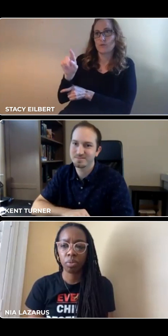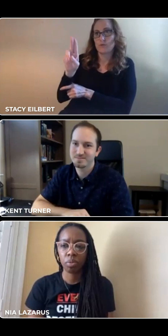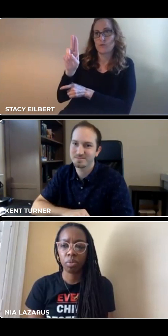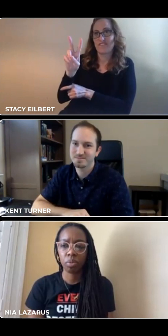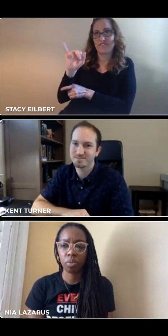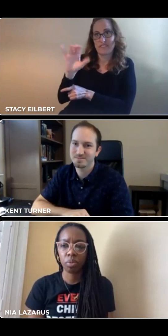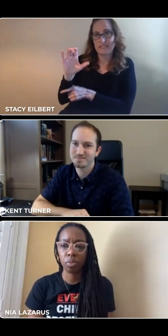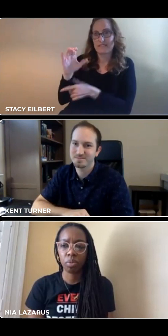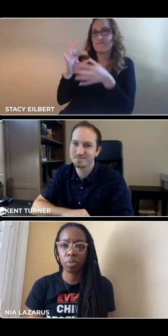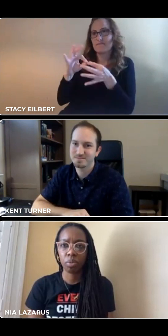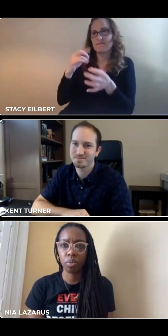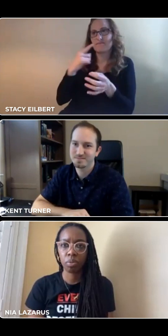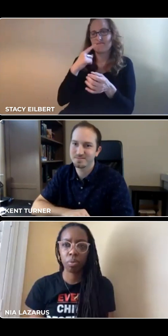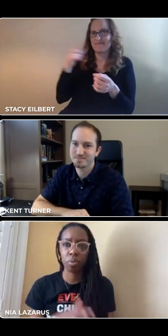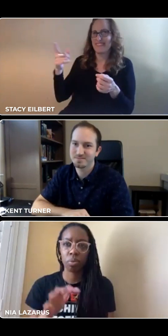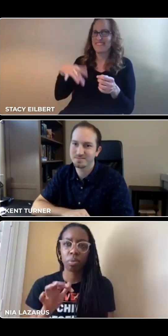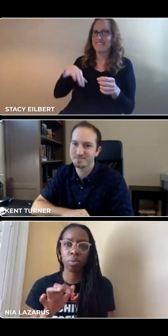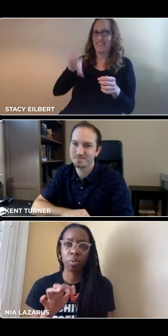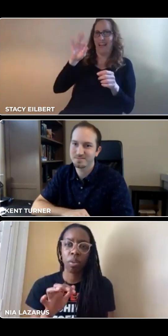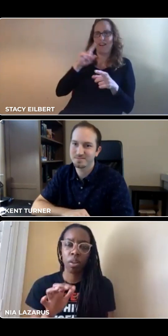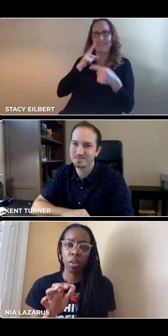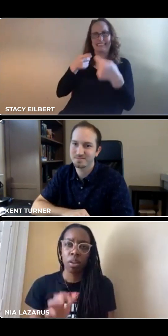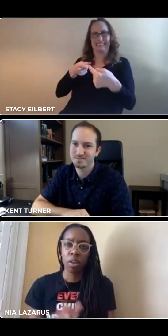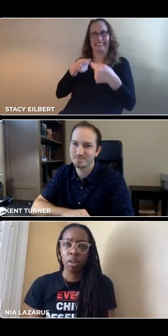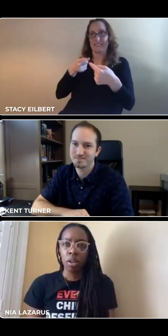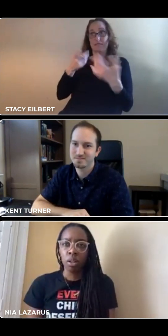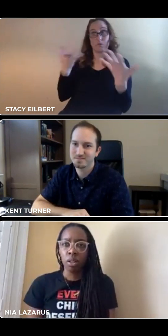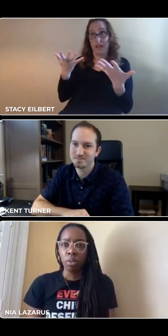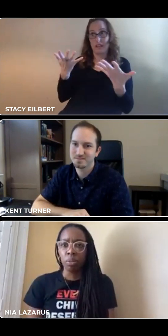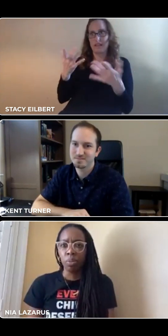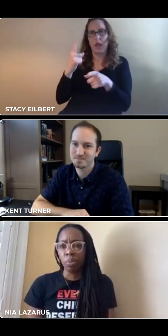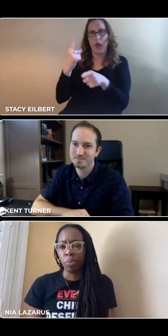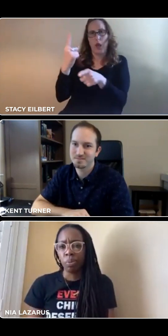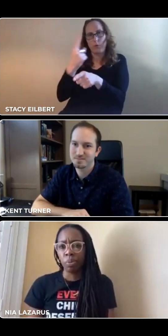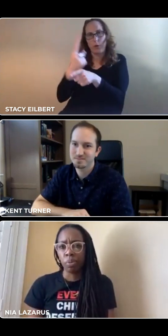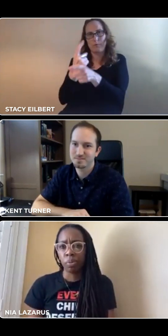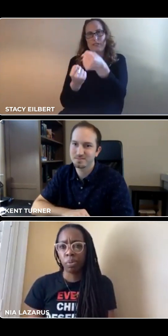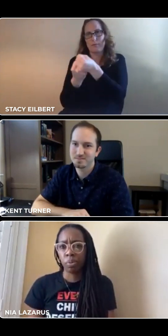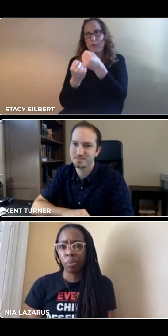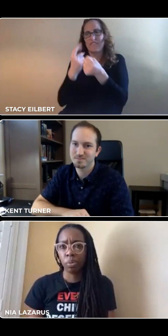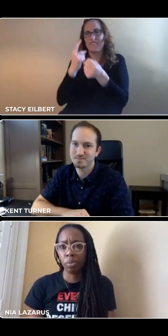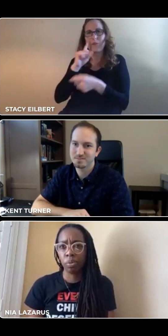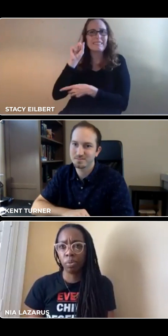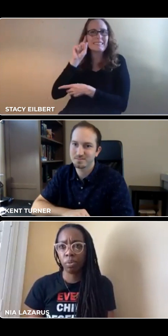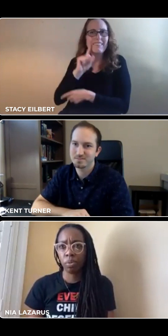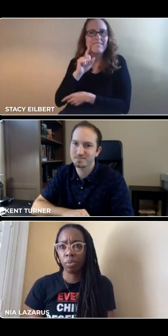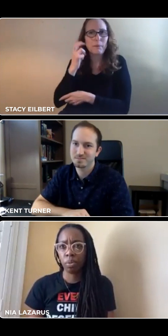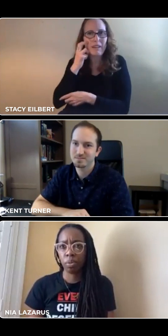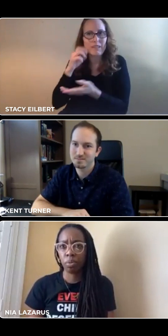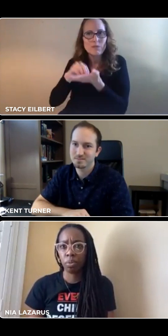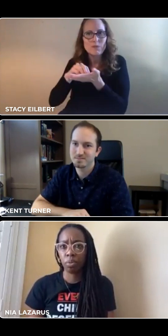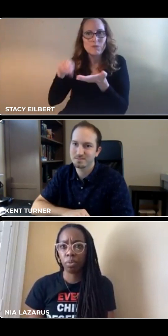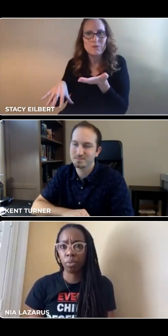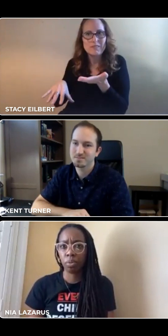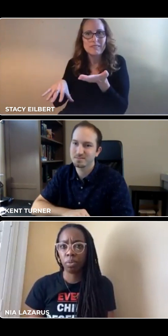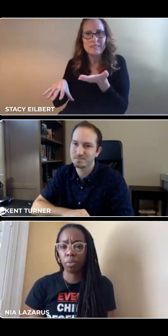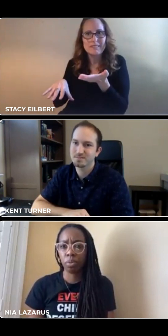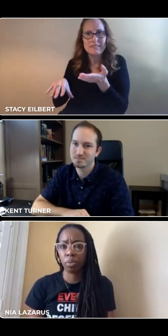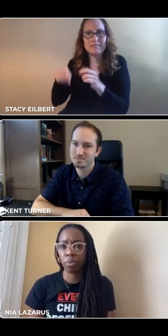Jennifer Zuvik says that she has found a hard time finding appropriate